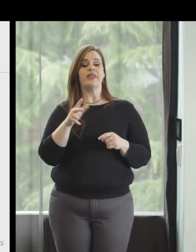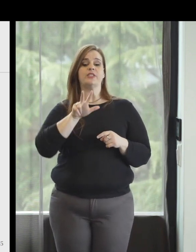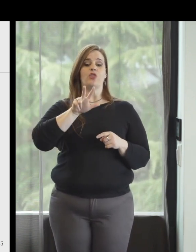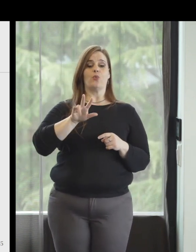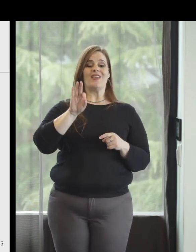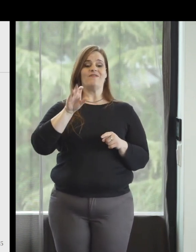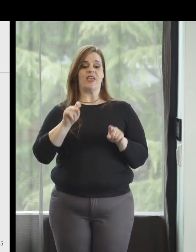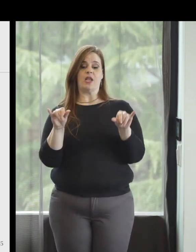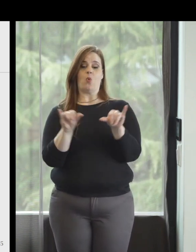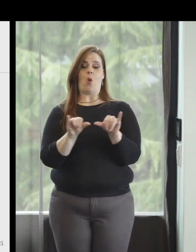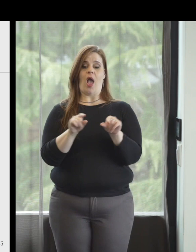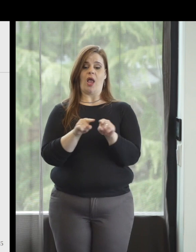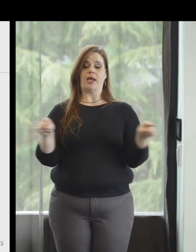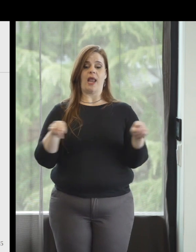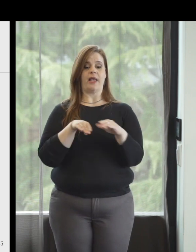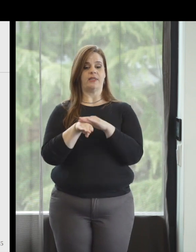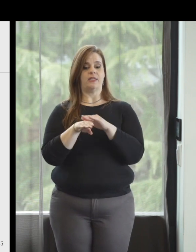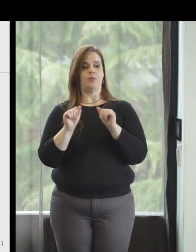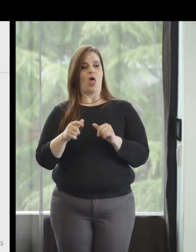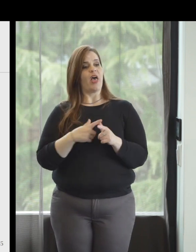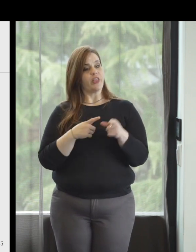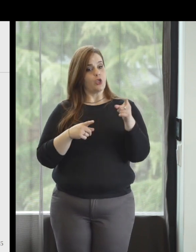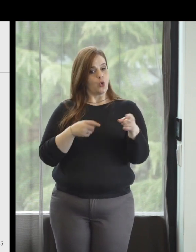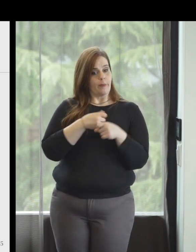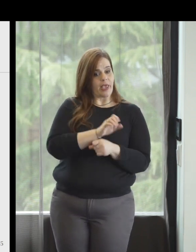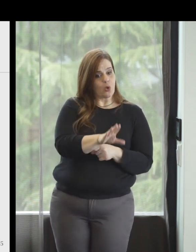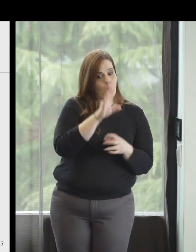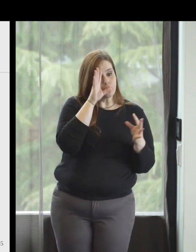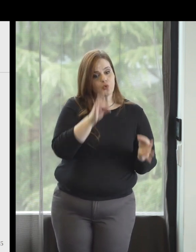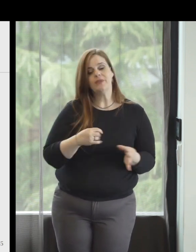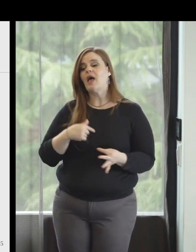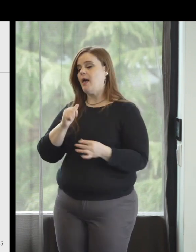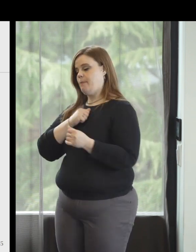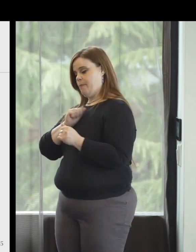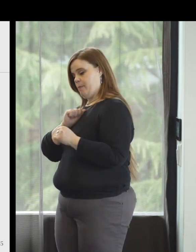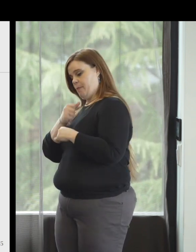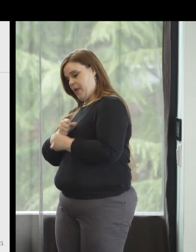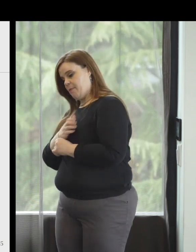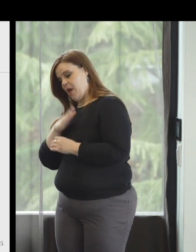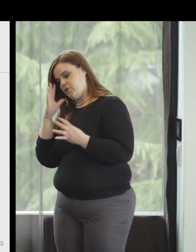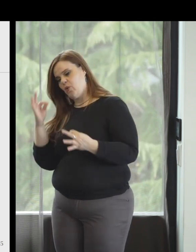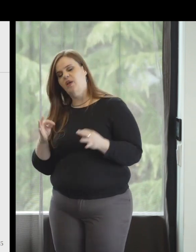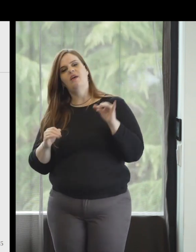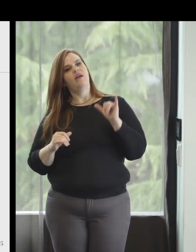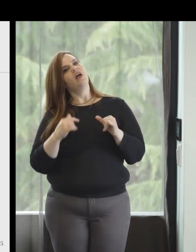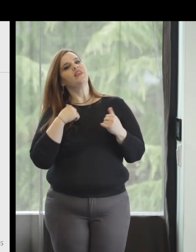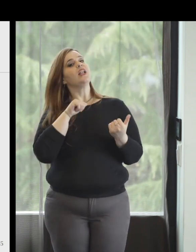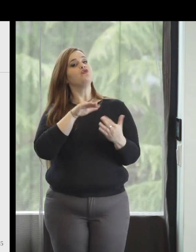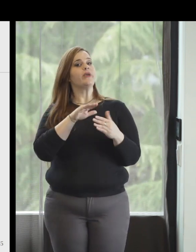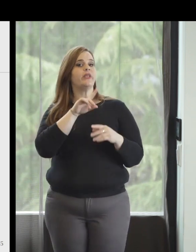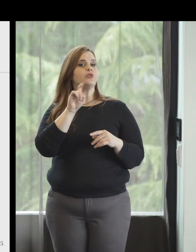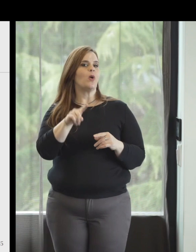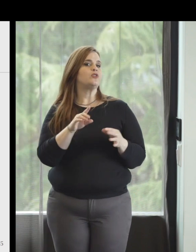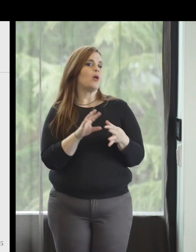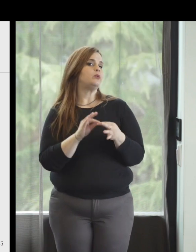make your choice I make my choice and to me that also addresses the question that was brought up earlier which